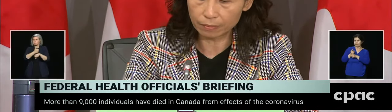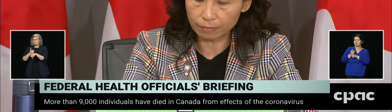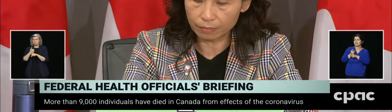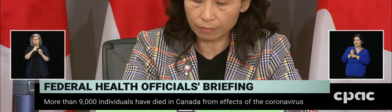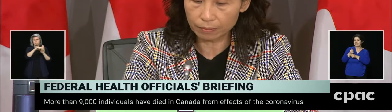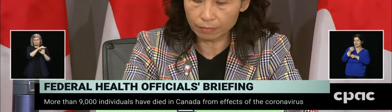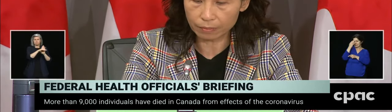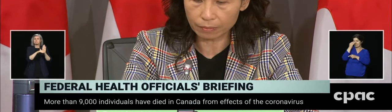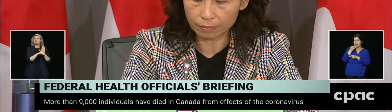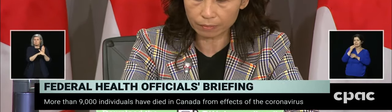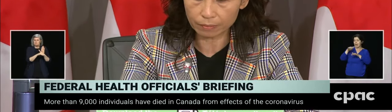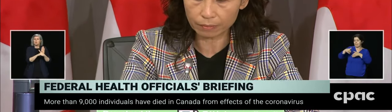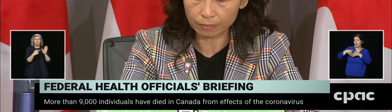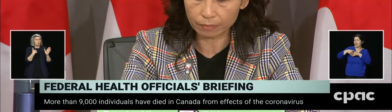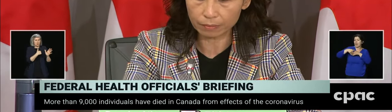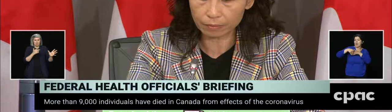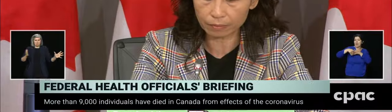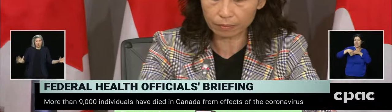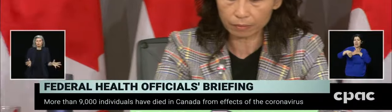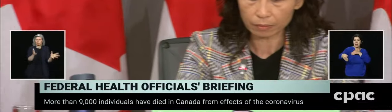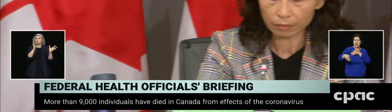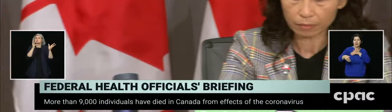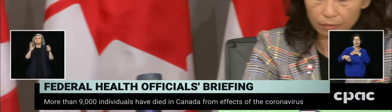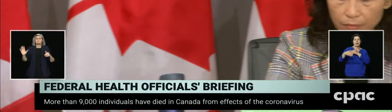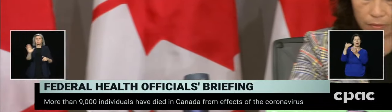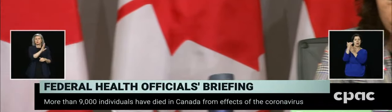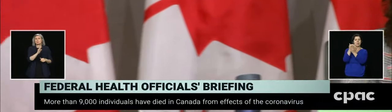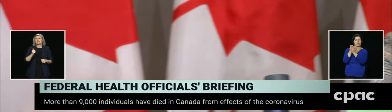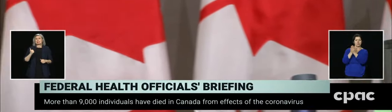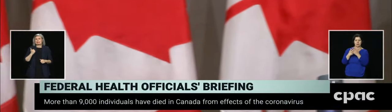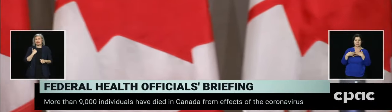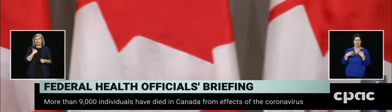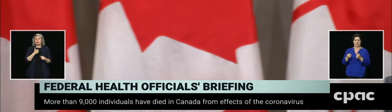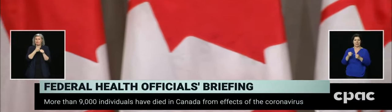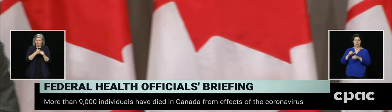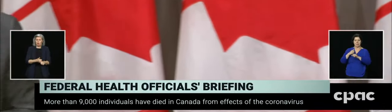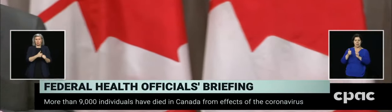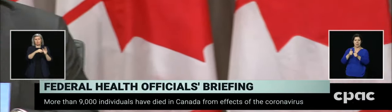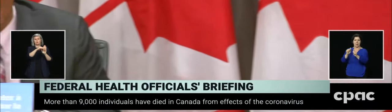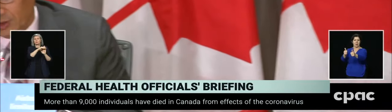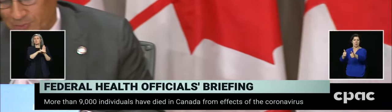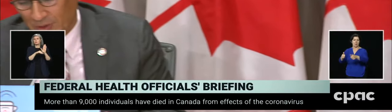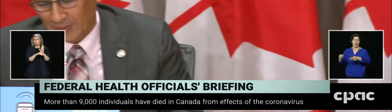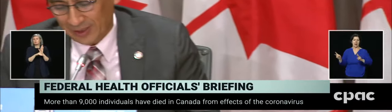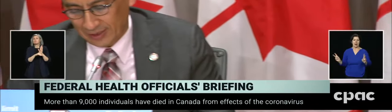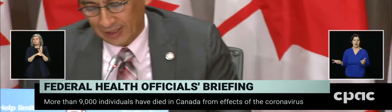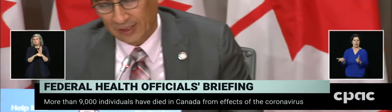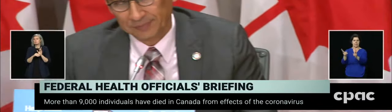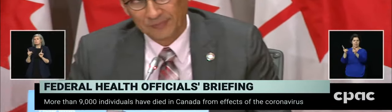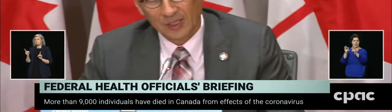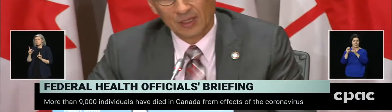PUBLIC HEALTH IN CANADA.